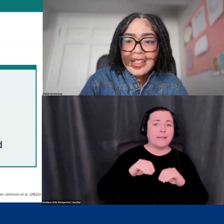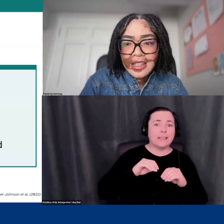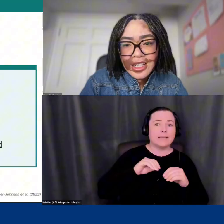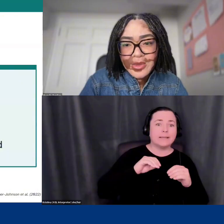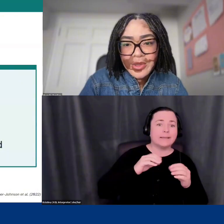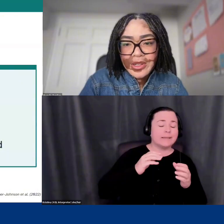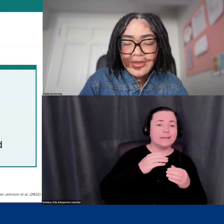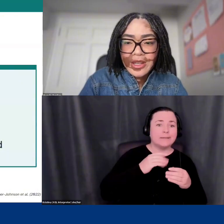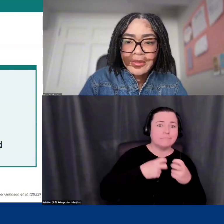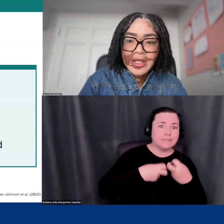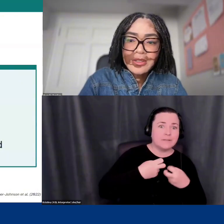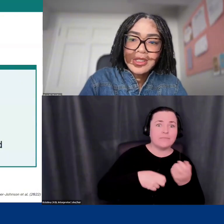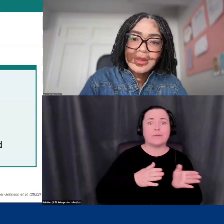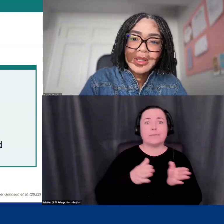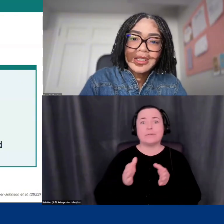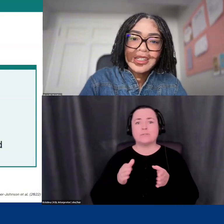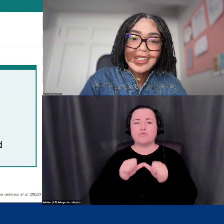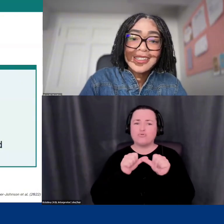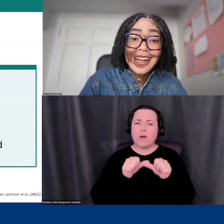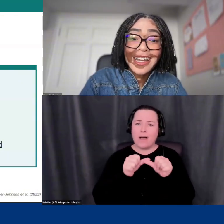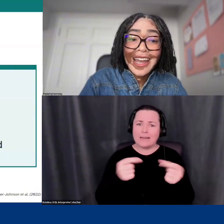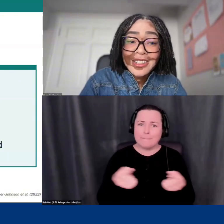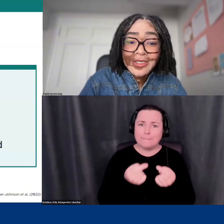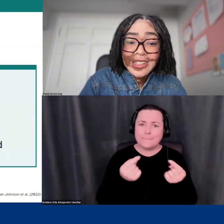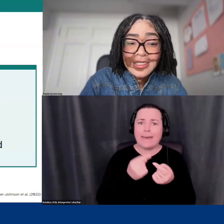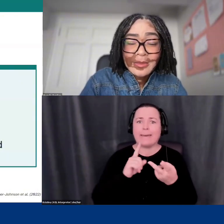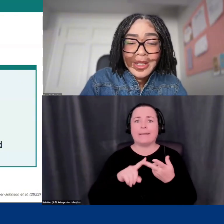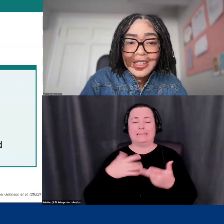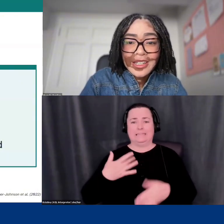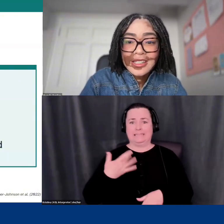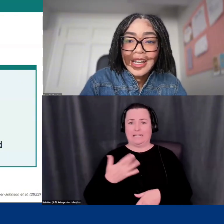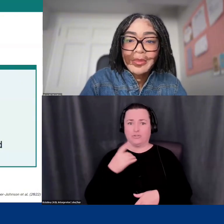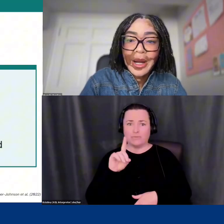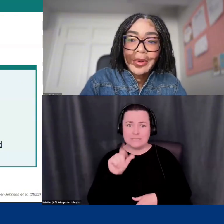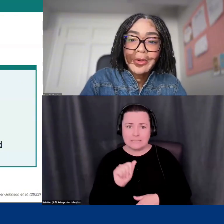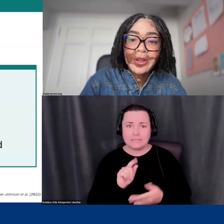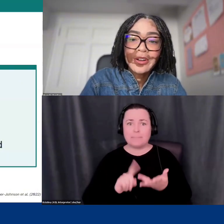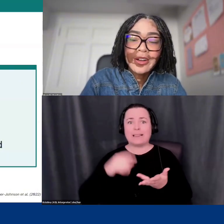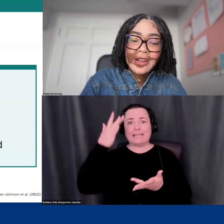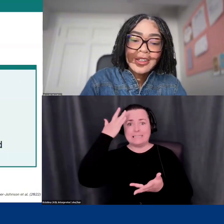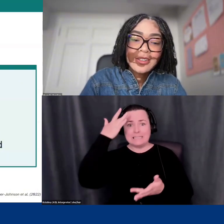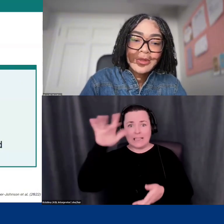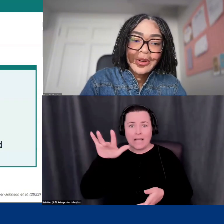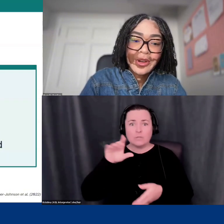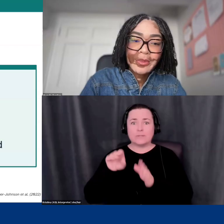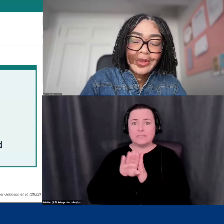intellectual and developmental disabilities, psychiatric disabilities like bipolar disorder and